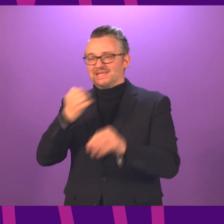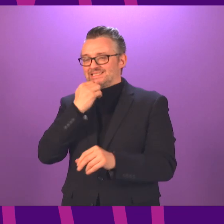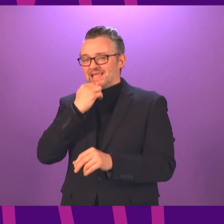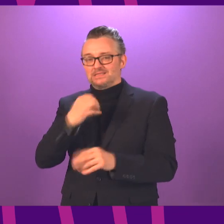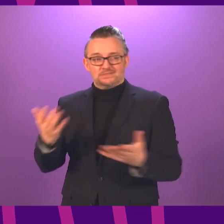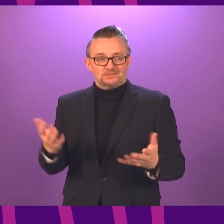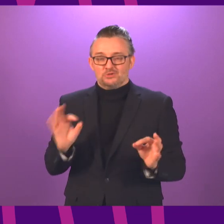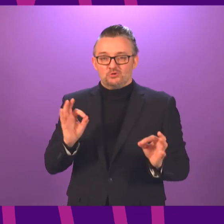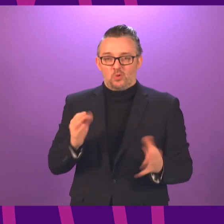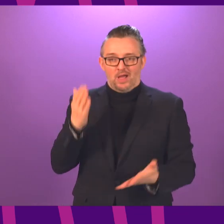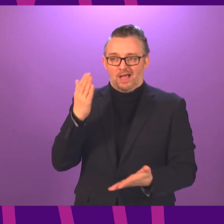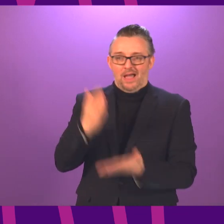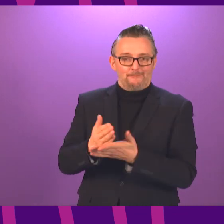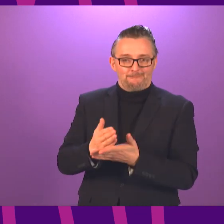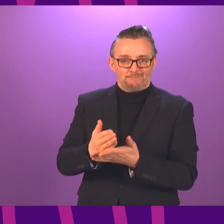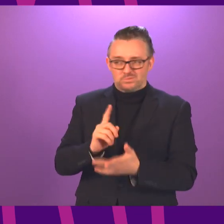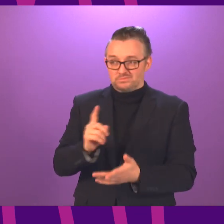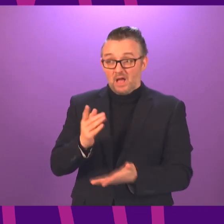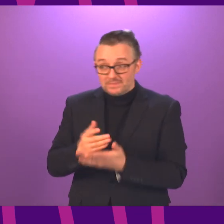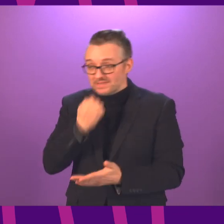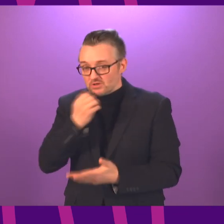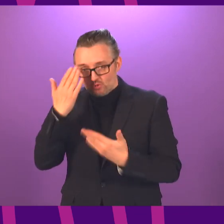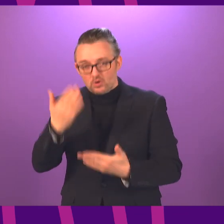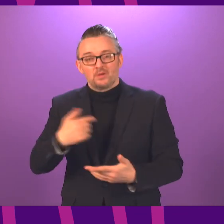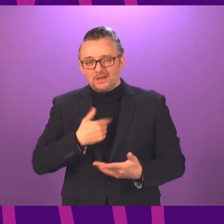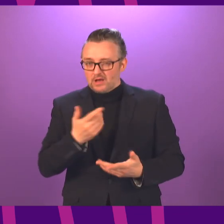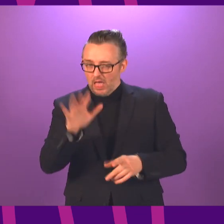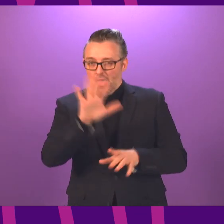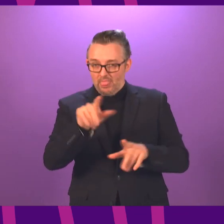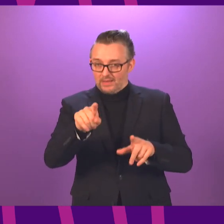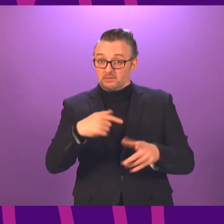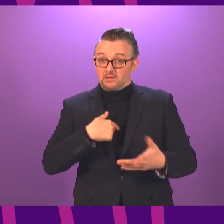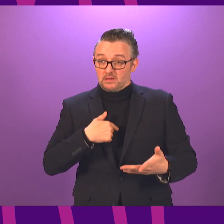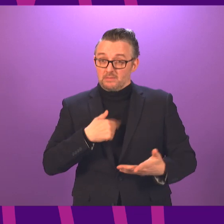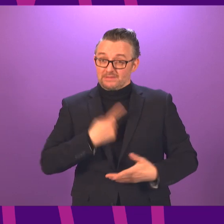this stage in any objective assessment. I am as confident as I can be that the indicative